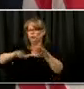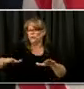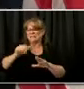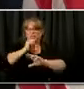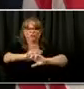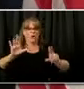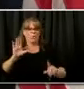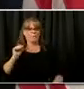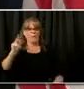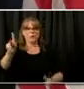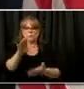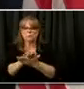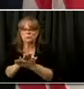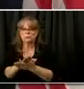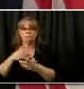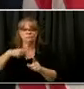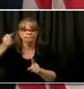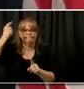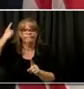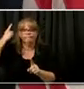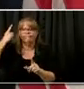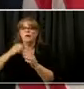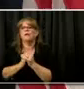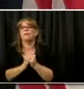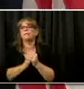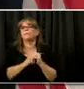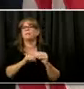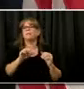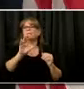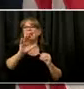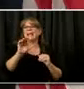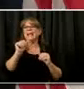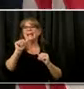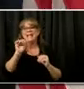lower levels of infection or it's next semester you may want your kid you may be ready for your